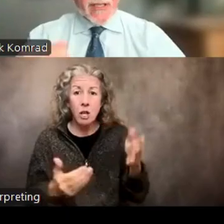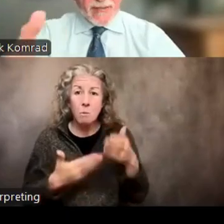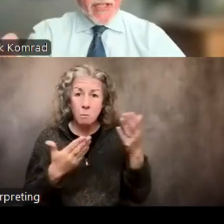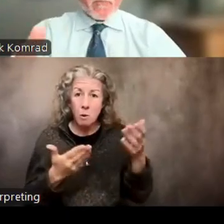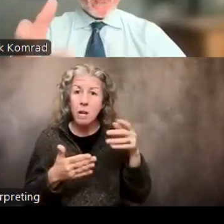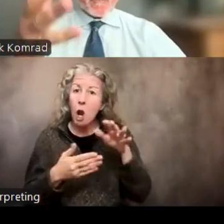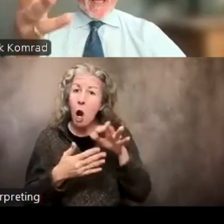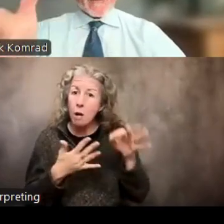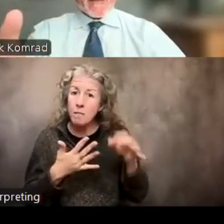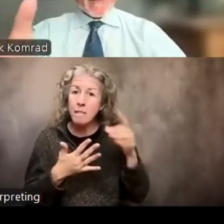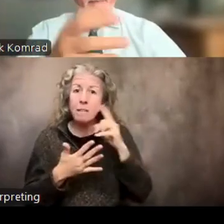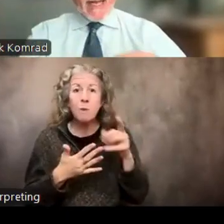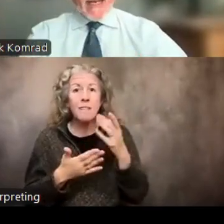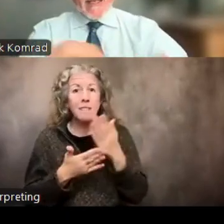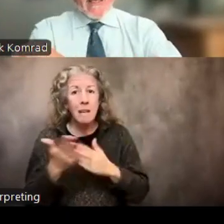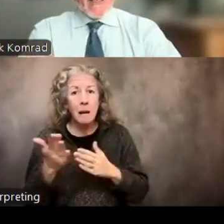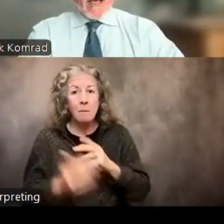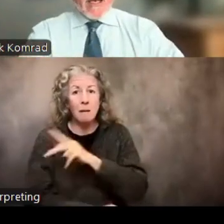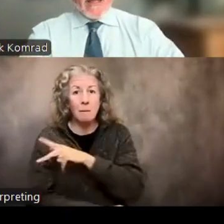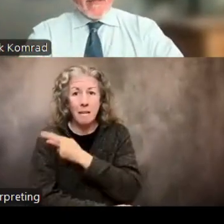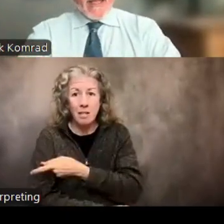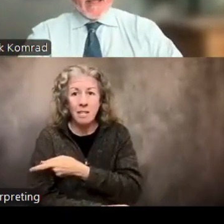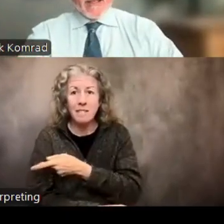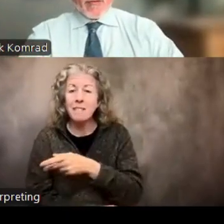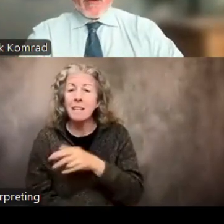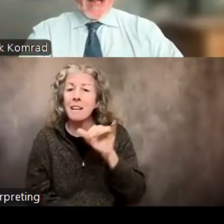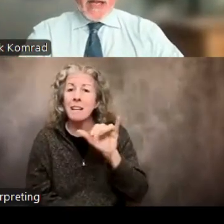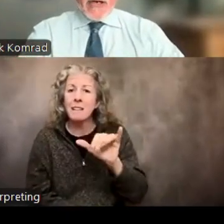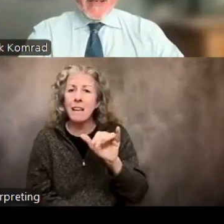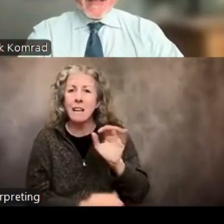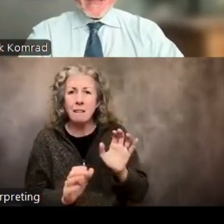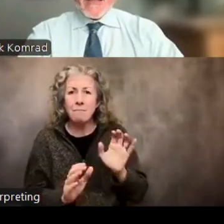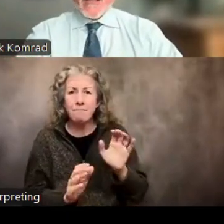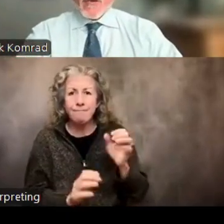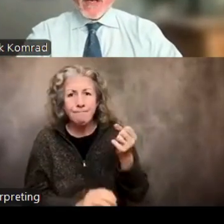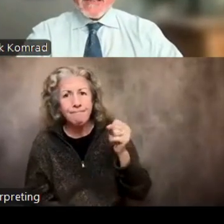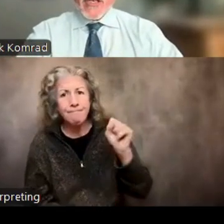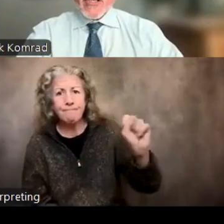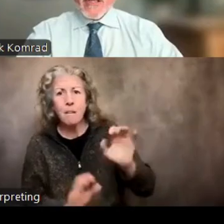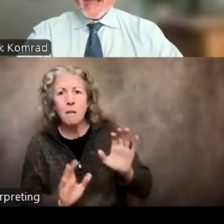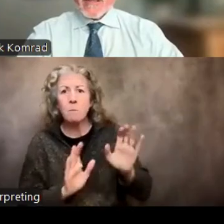and this push back, they wrote a letter to the organization these